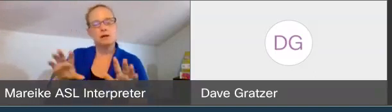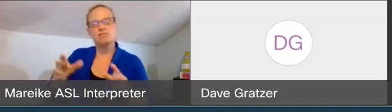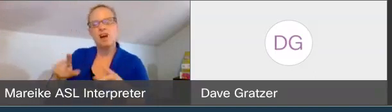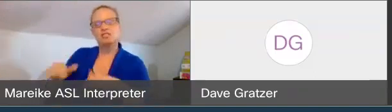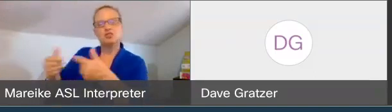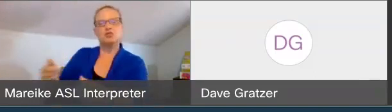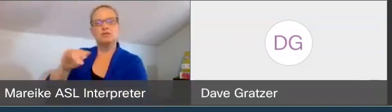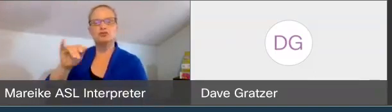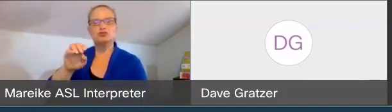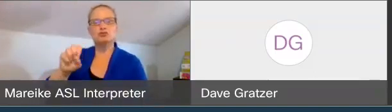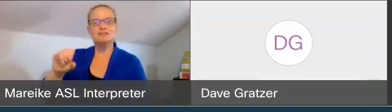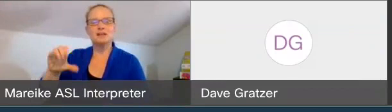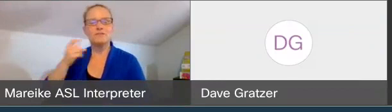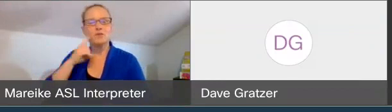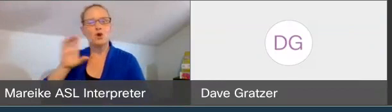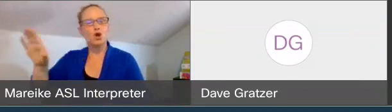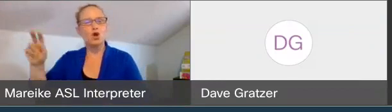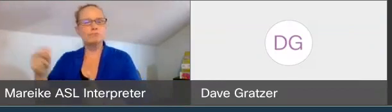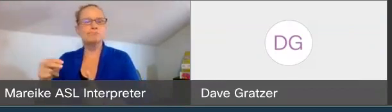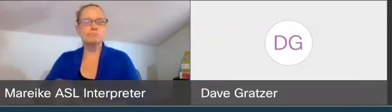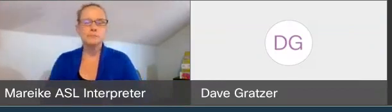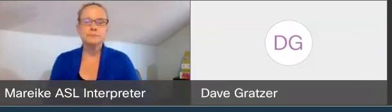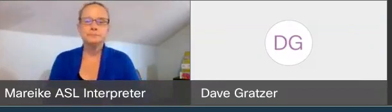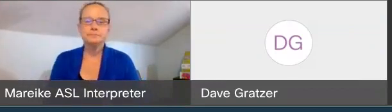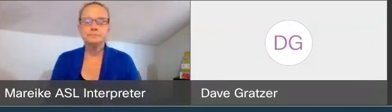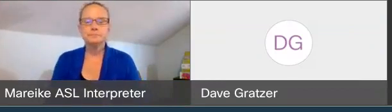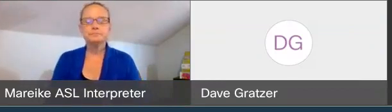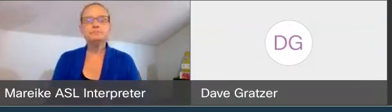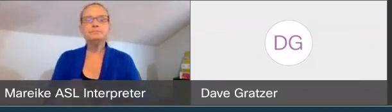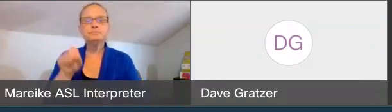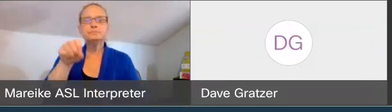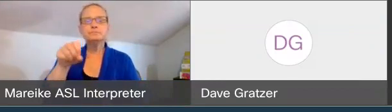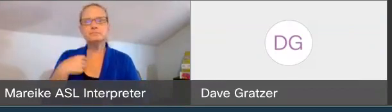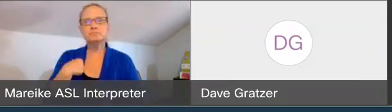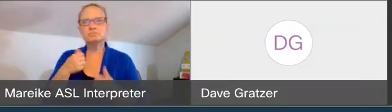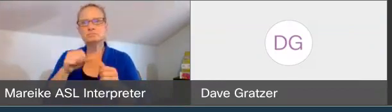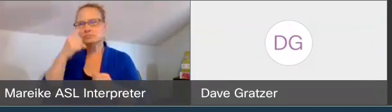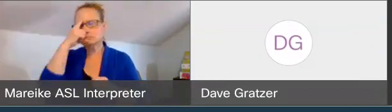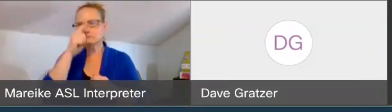to Jessica for her thoughts about that too. - Yeah I'm just thinking having ACT teams and